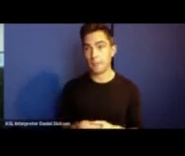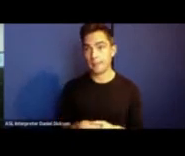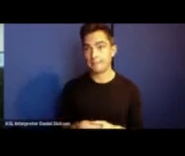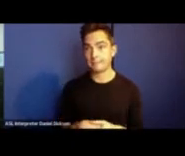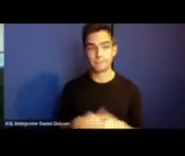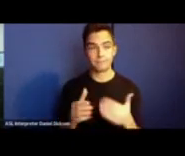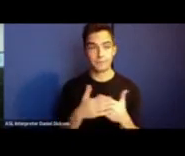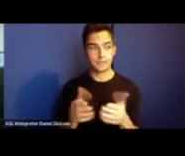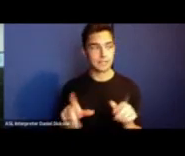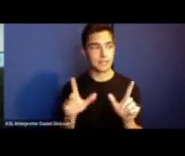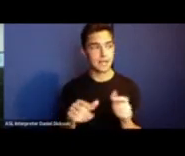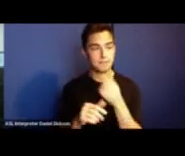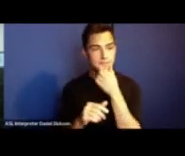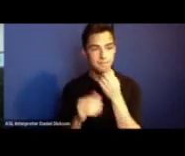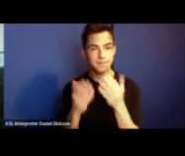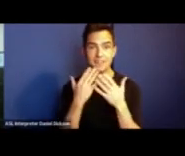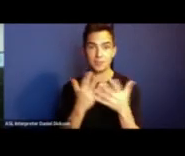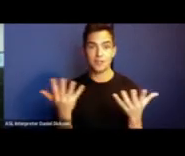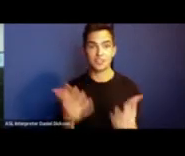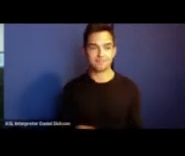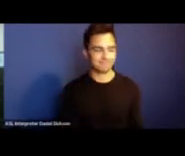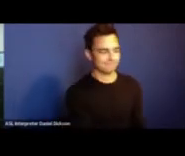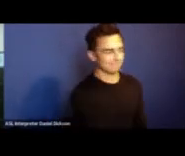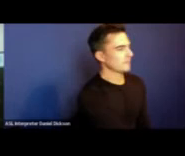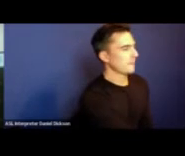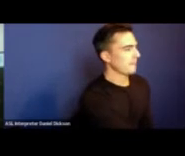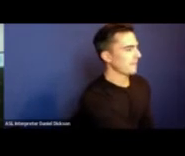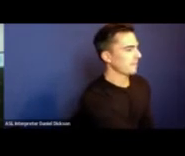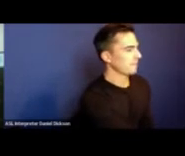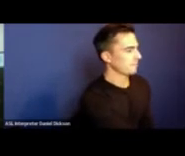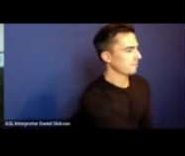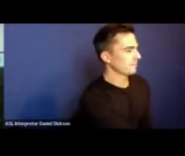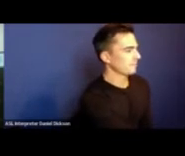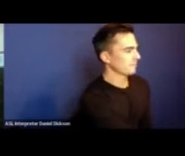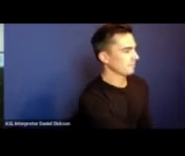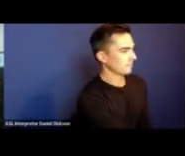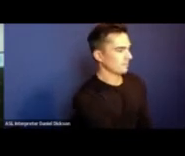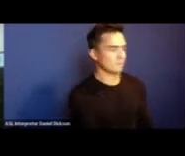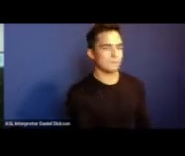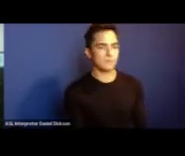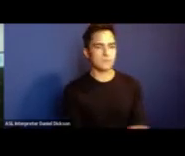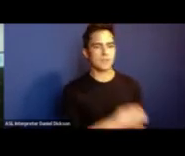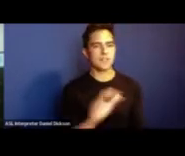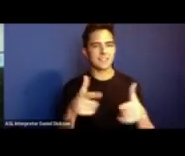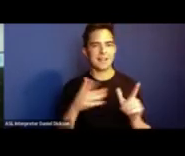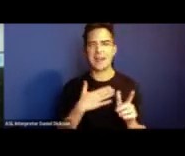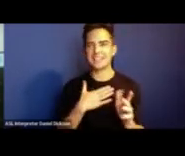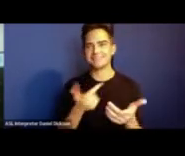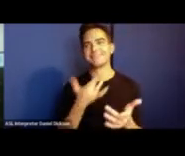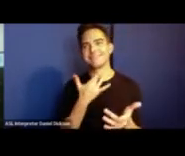slide and thank you so much. Oh, I'm sorry. This slide is mine. Um, so the next things